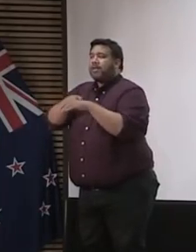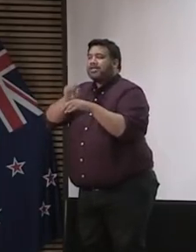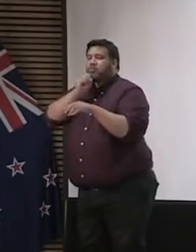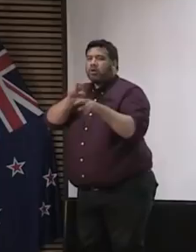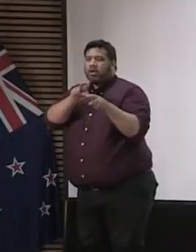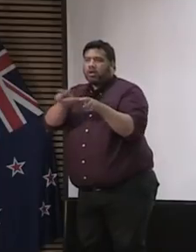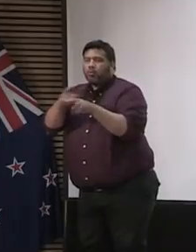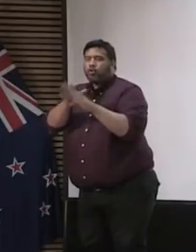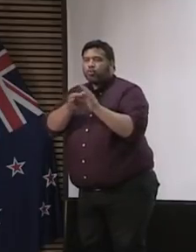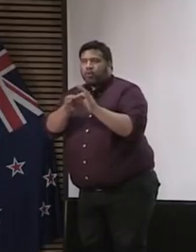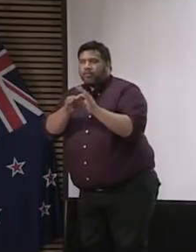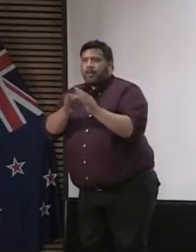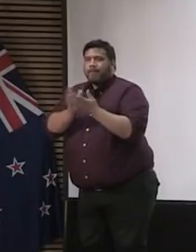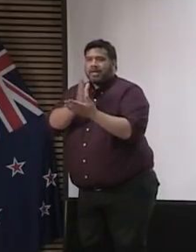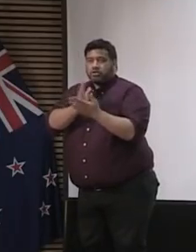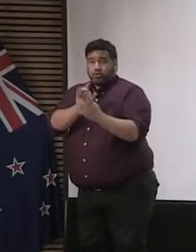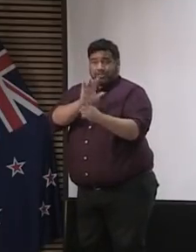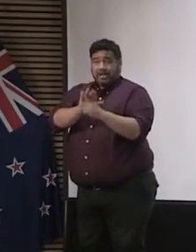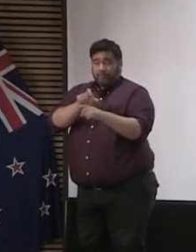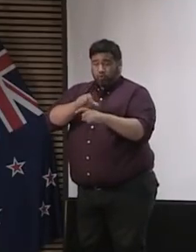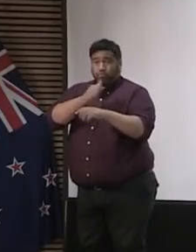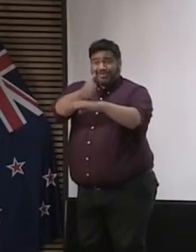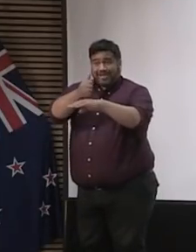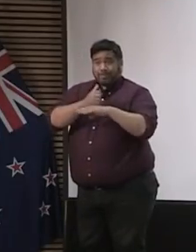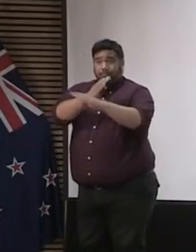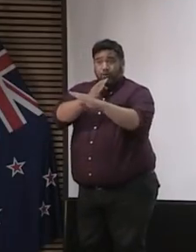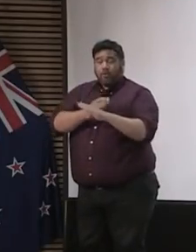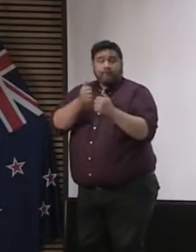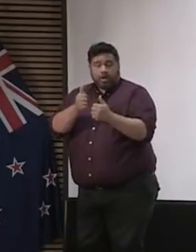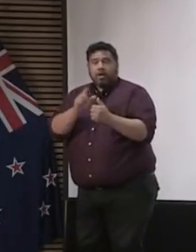been keeping themselvessafe, they have been keepingothers safe and they have beenoperating